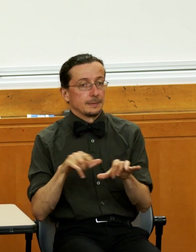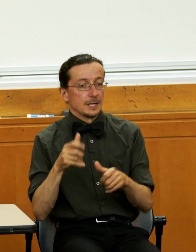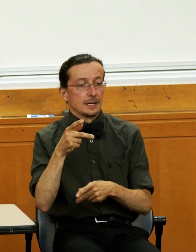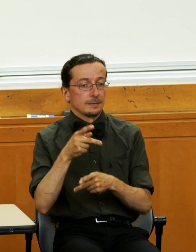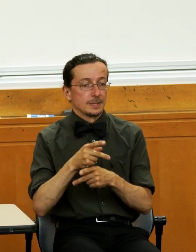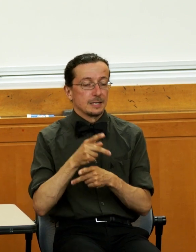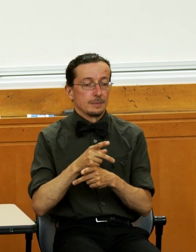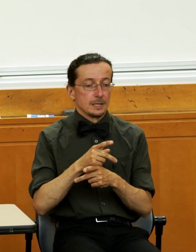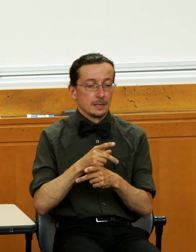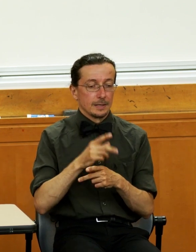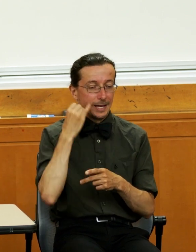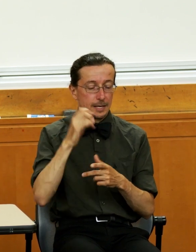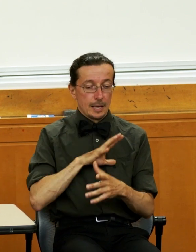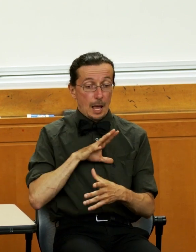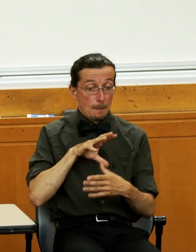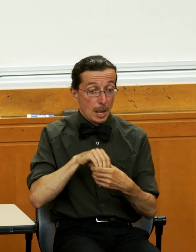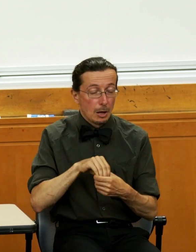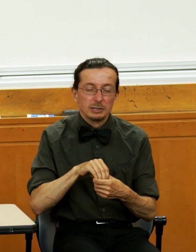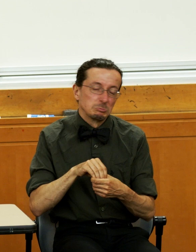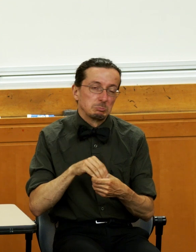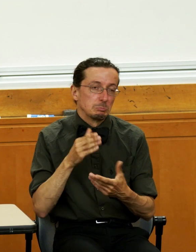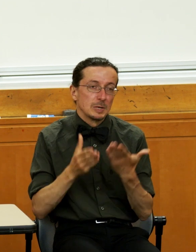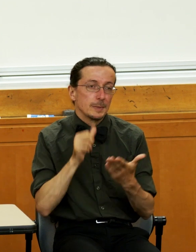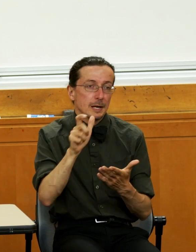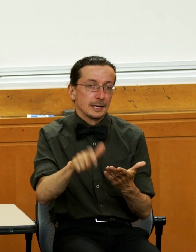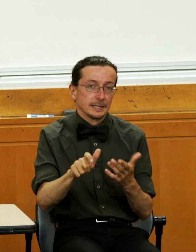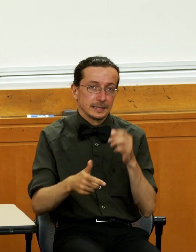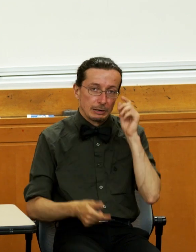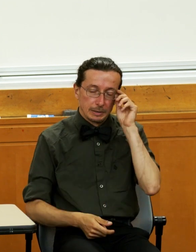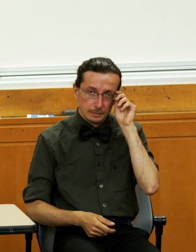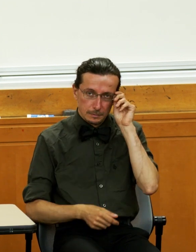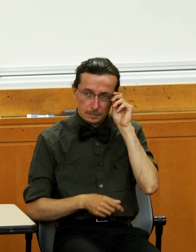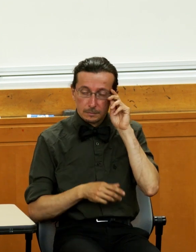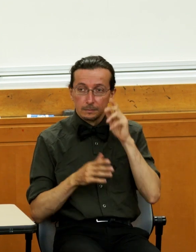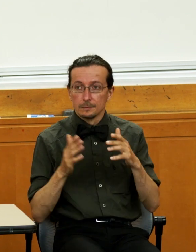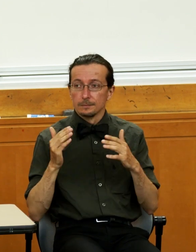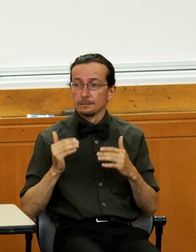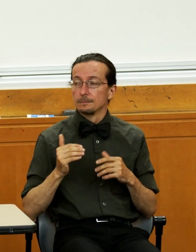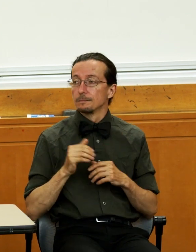as a premise, might not be an acceptable one? Yeah, I mean, I guess I'll try your second